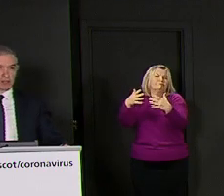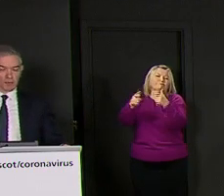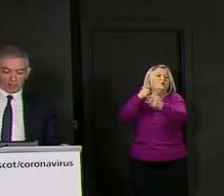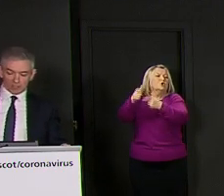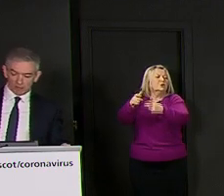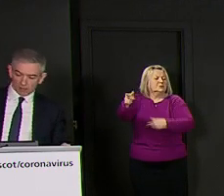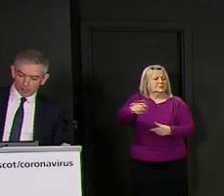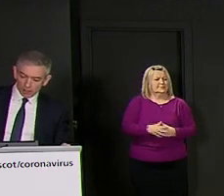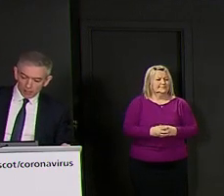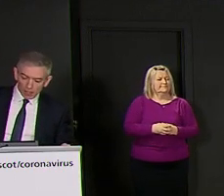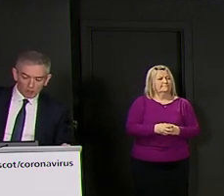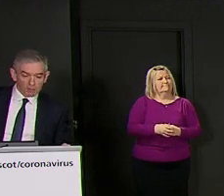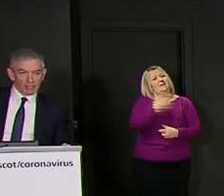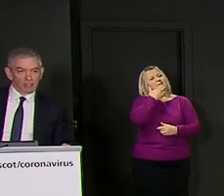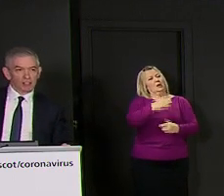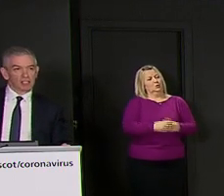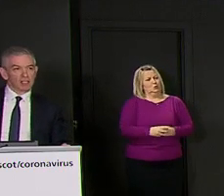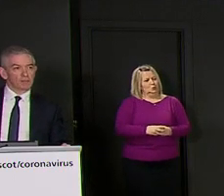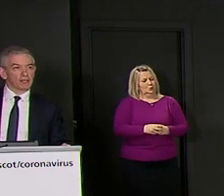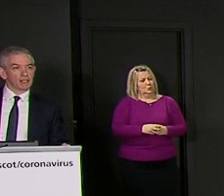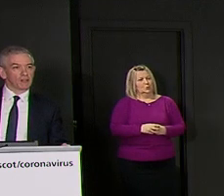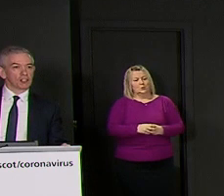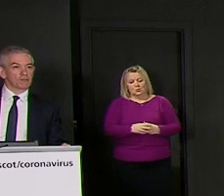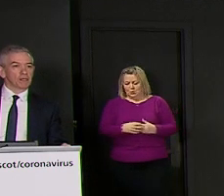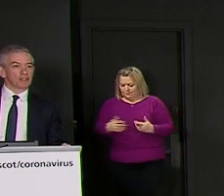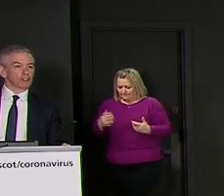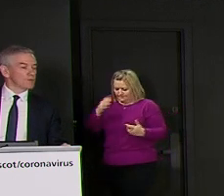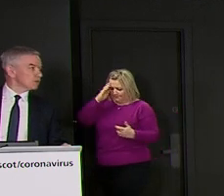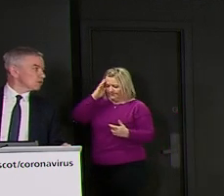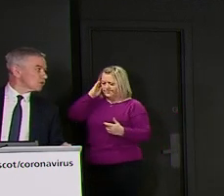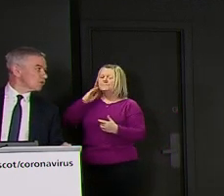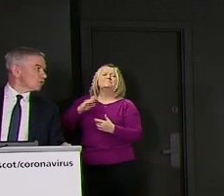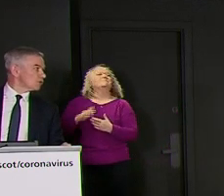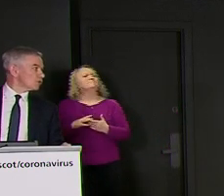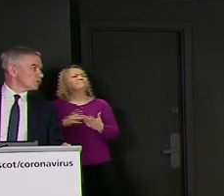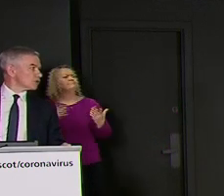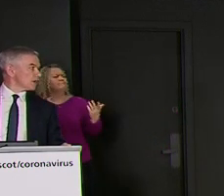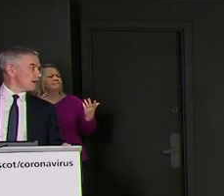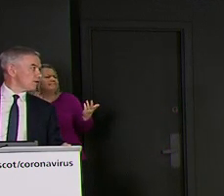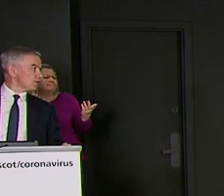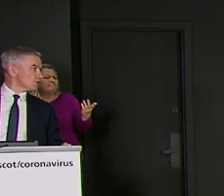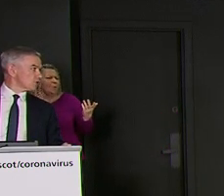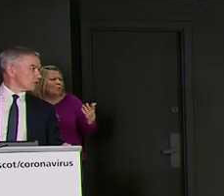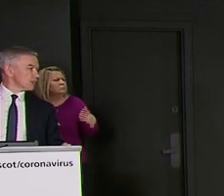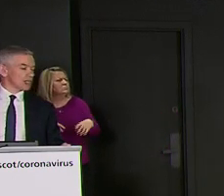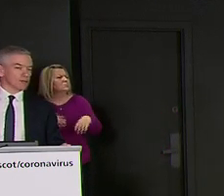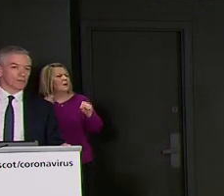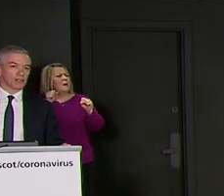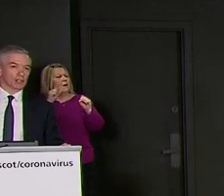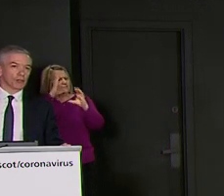Thank you First Minister. I want to begin today by just paying tribute to those health and social care staff right across